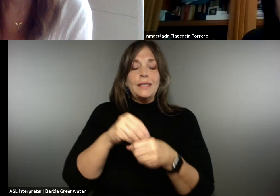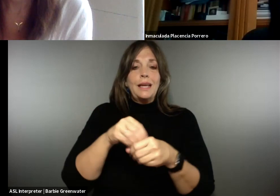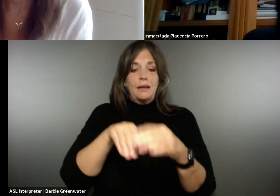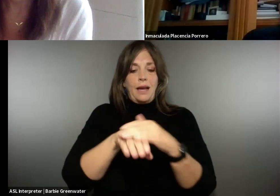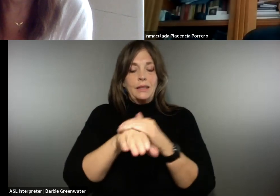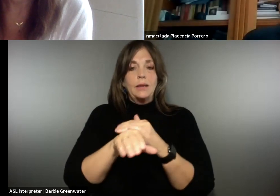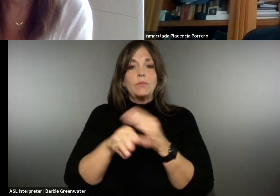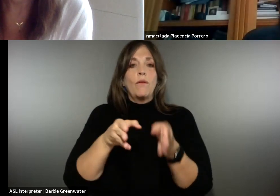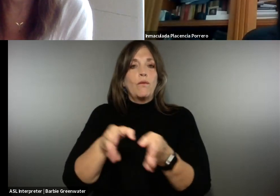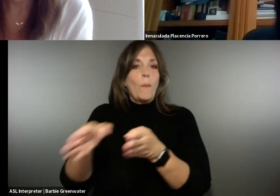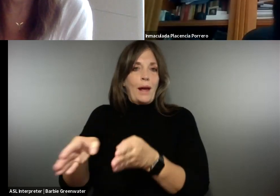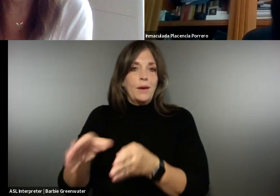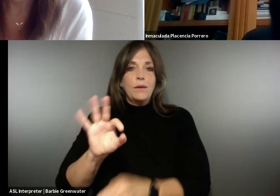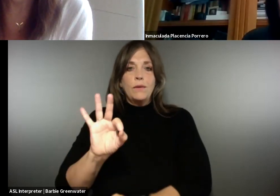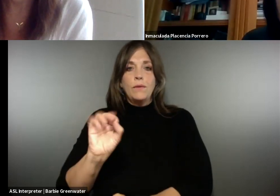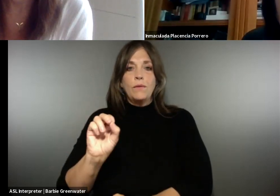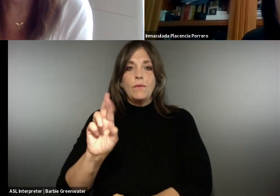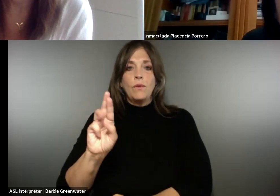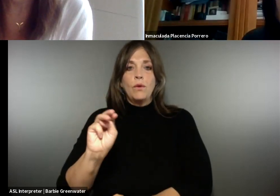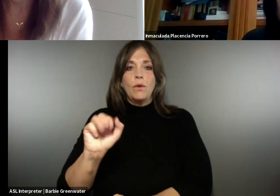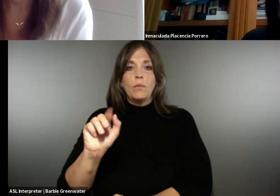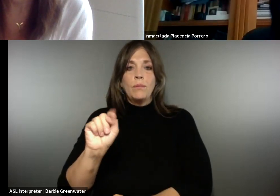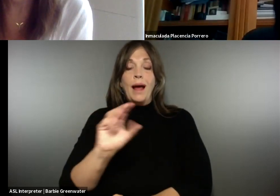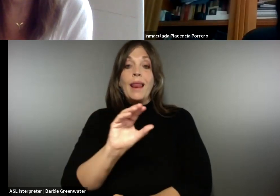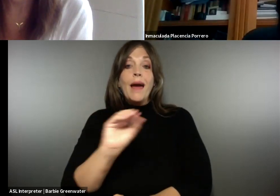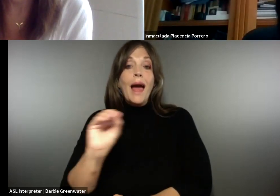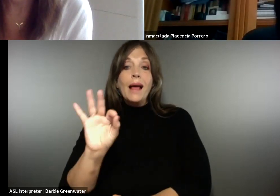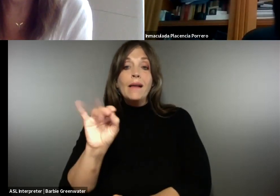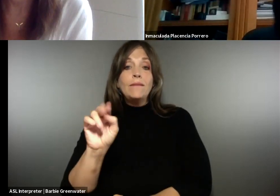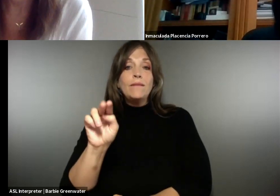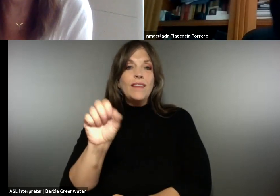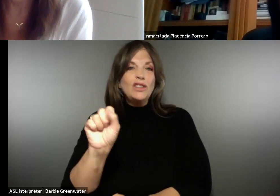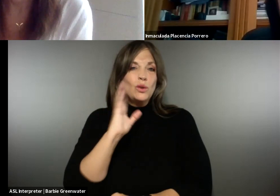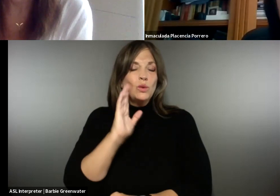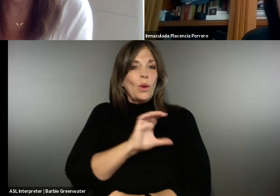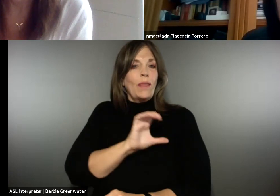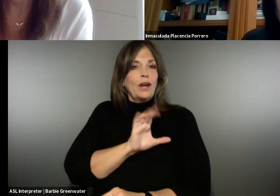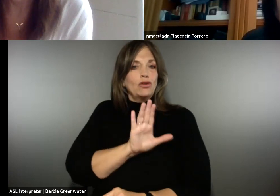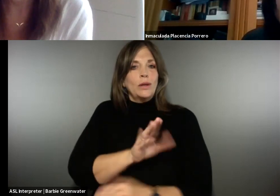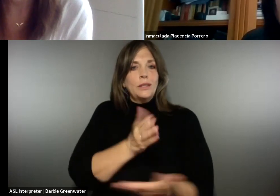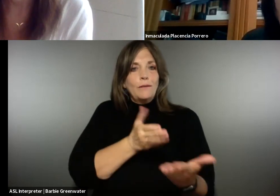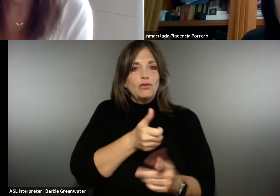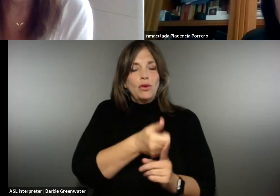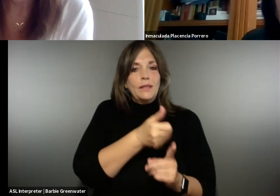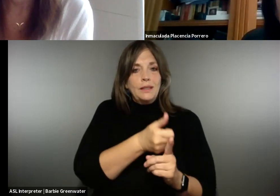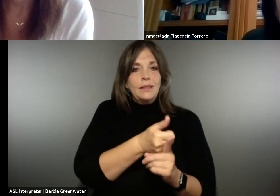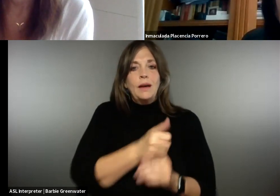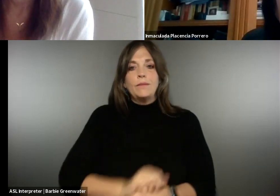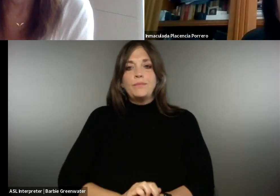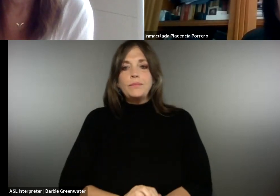information about the functioning of the service in accessible formats, and the accessibility feature